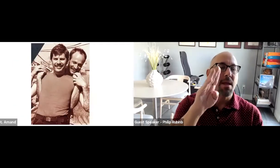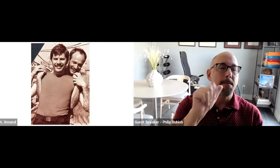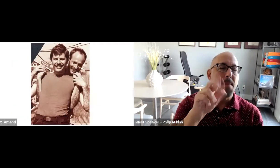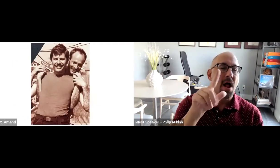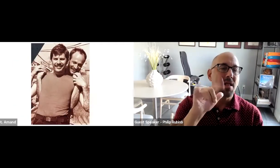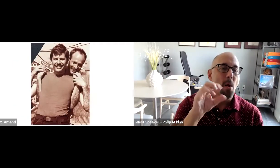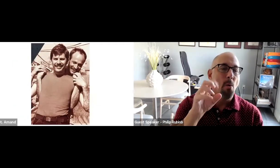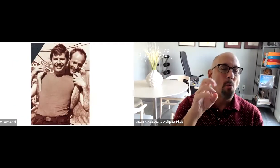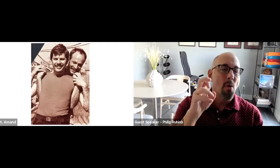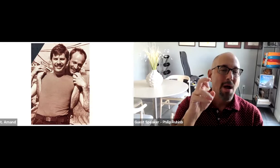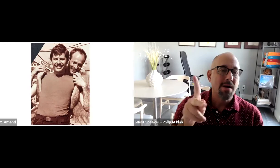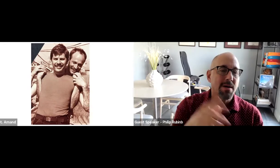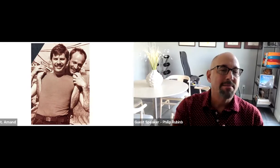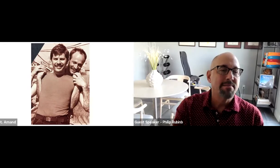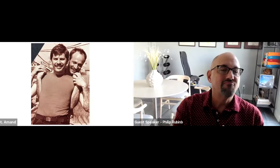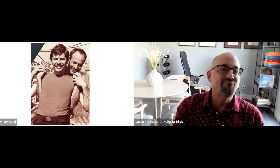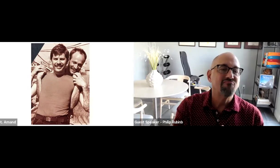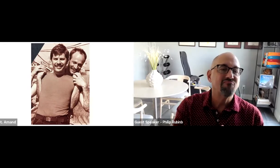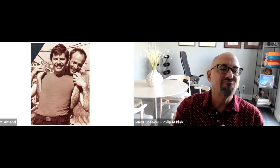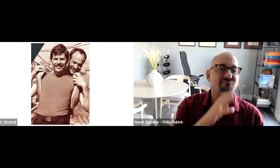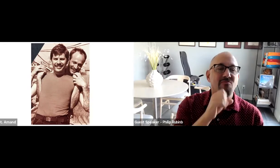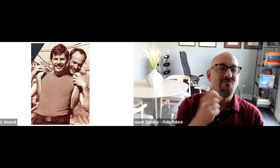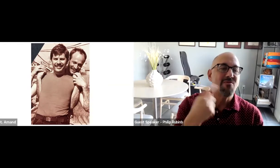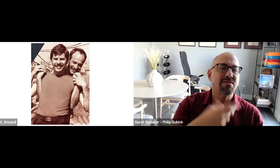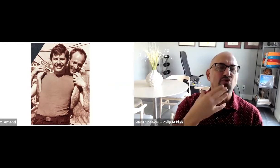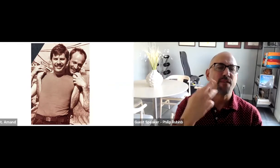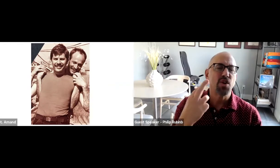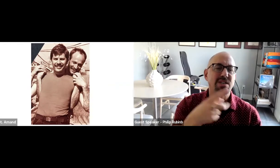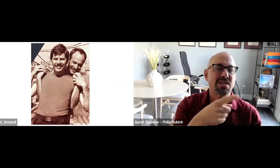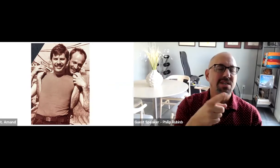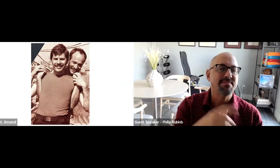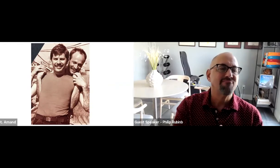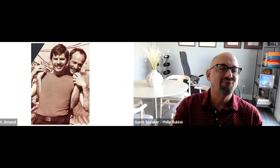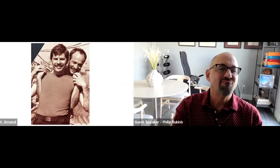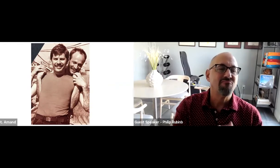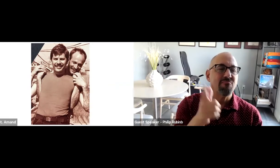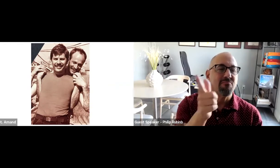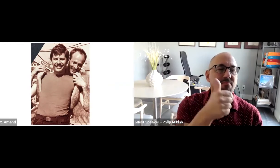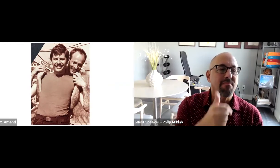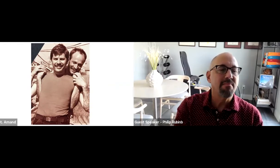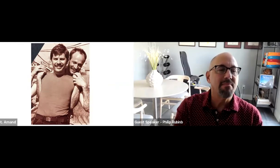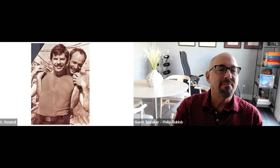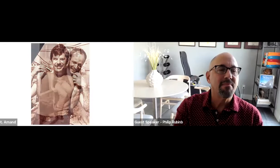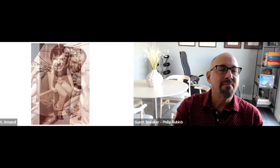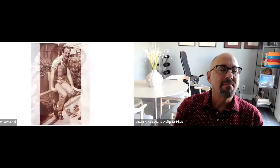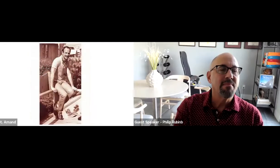And that's, again, Alan Barwiolk. Yeah, that's them in the old days.